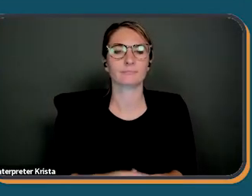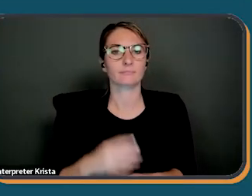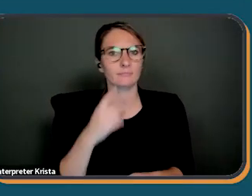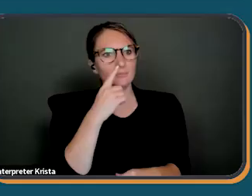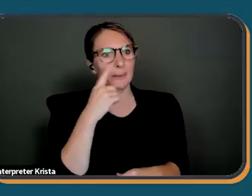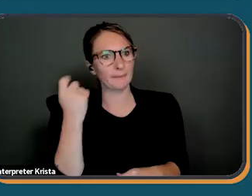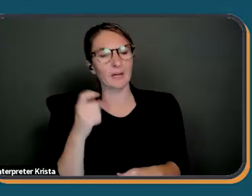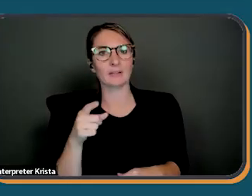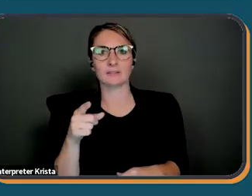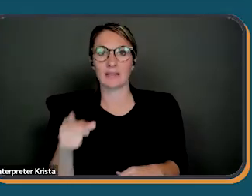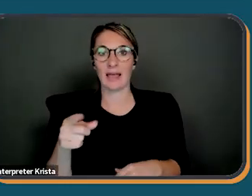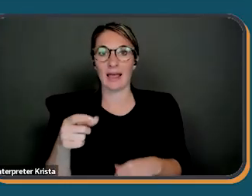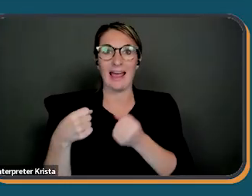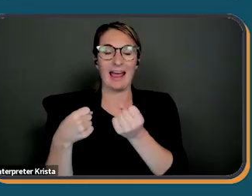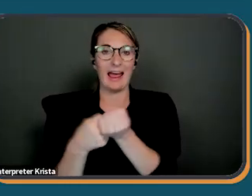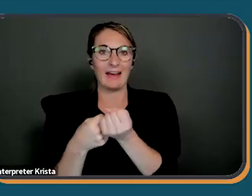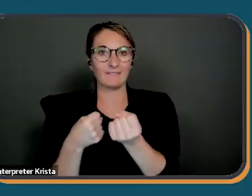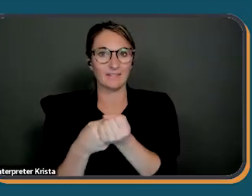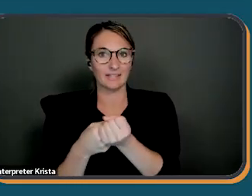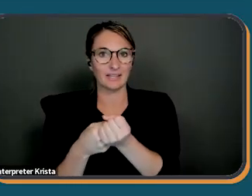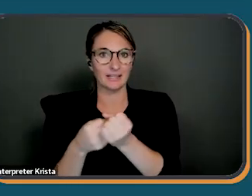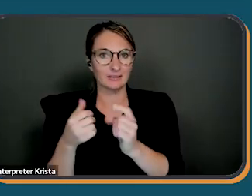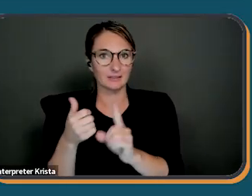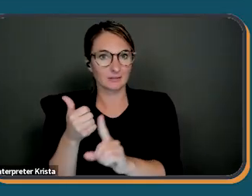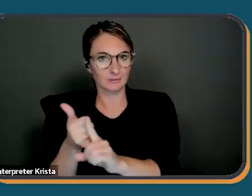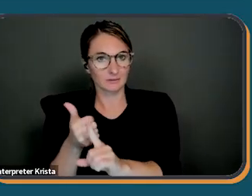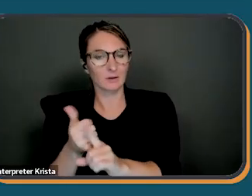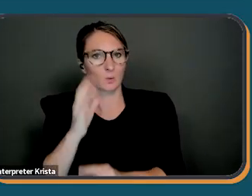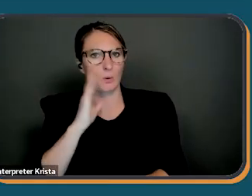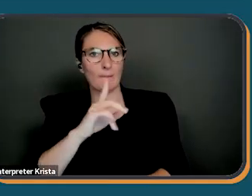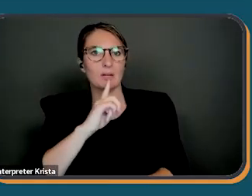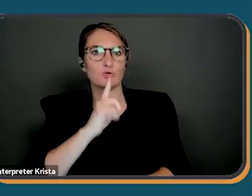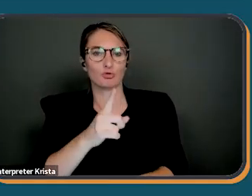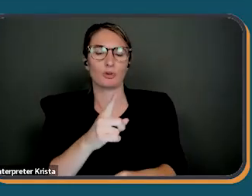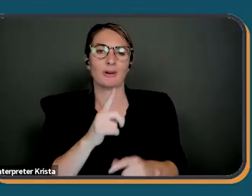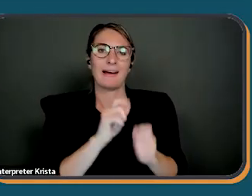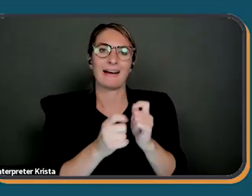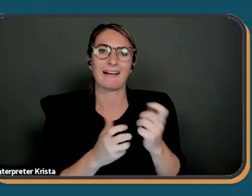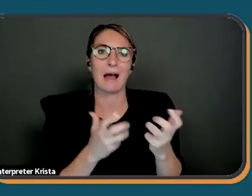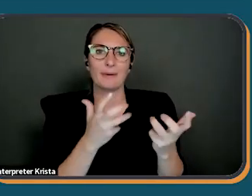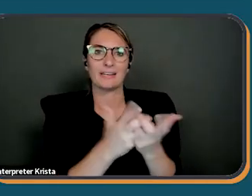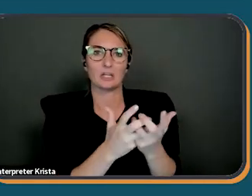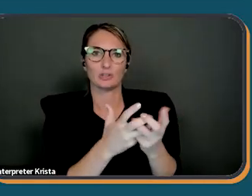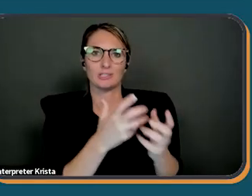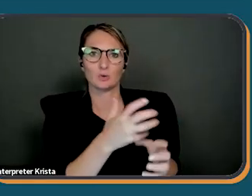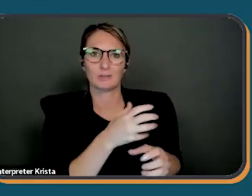because they will ensure that we get the accommodations